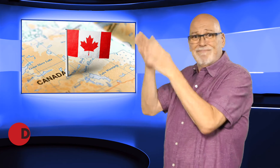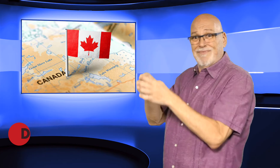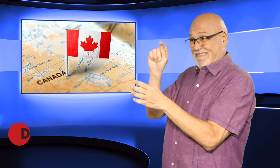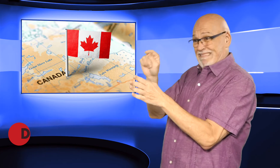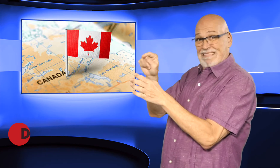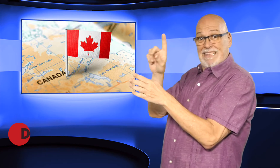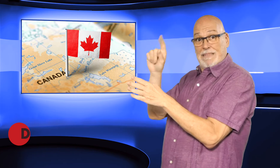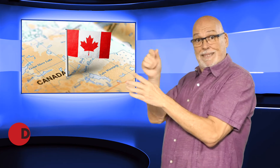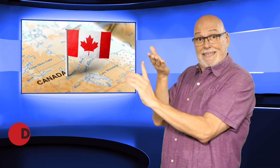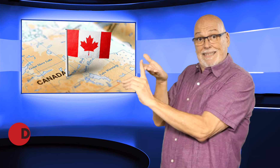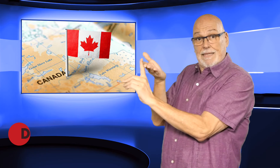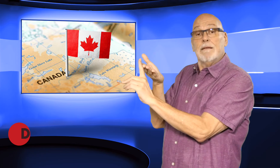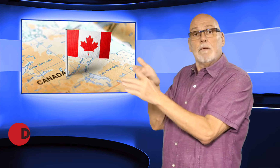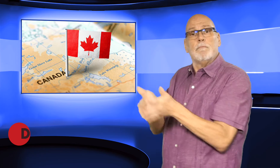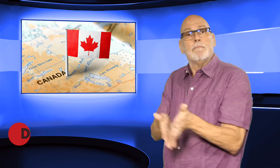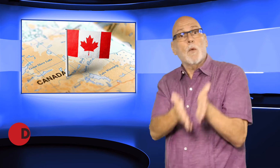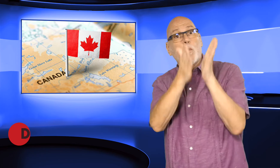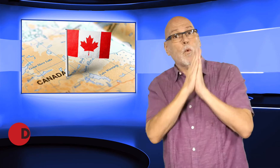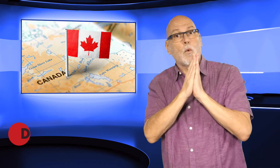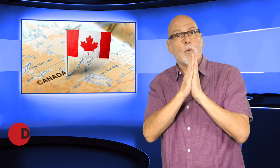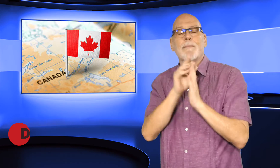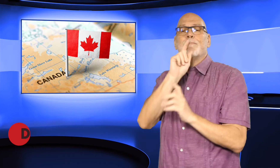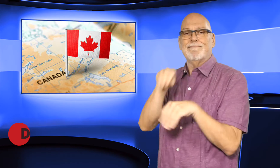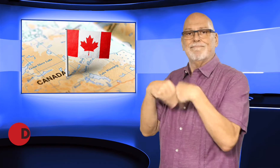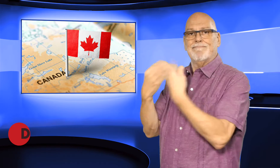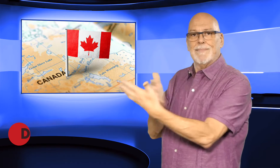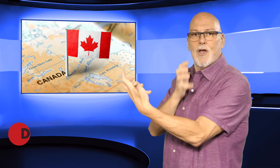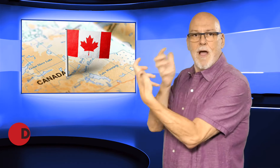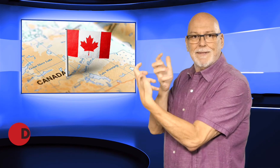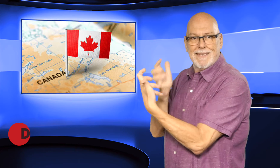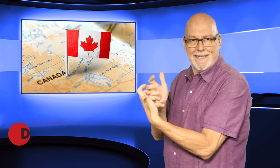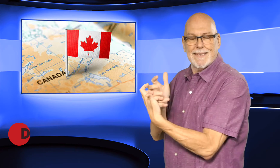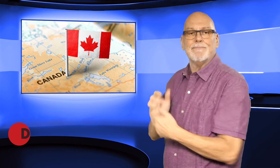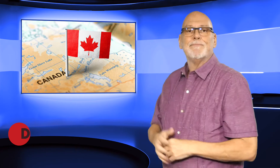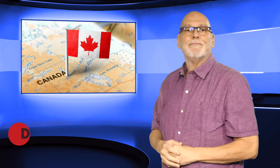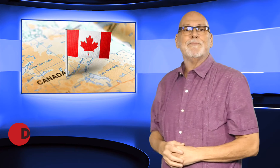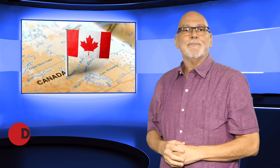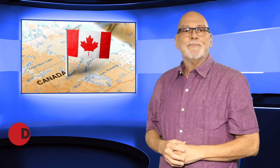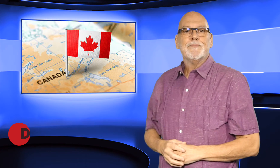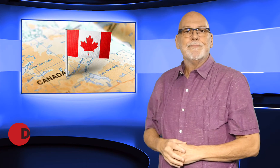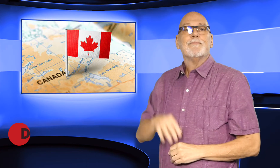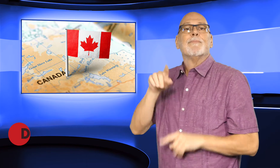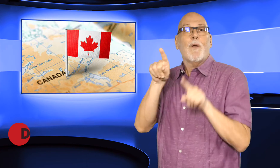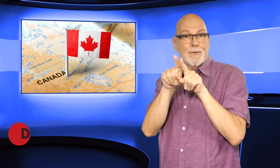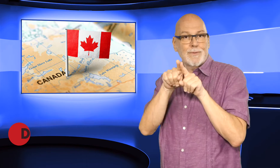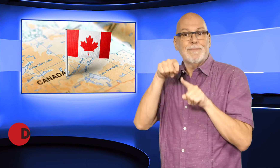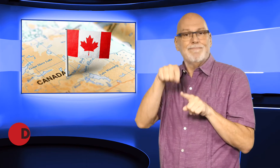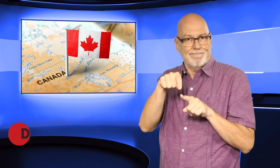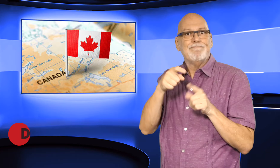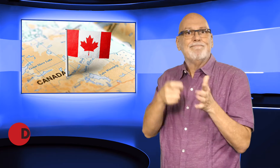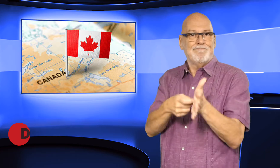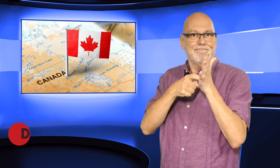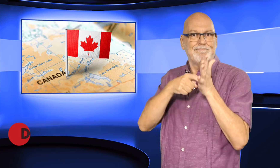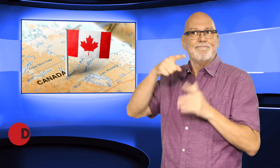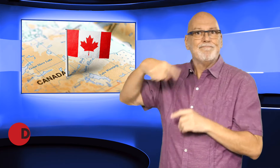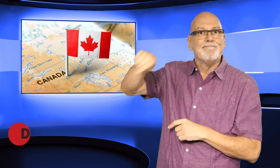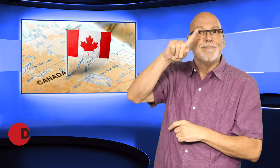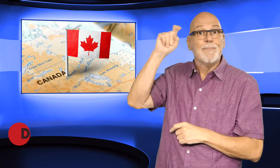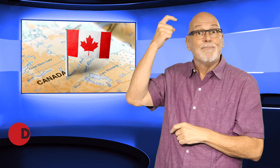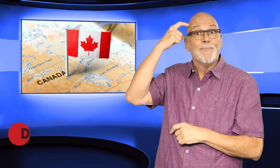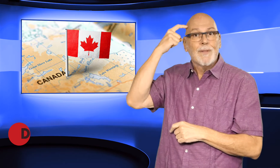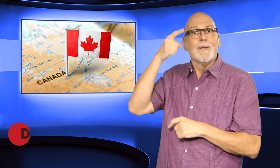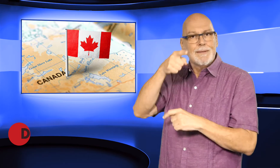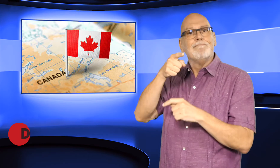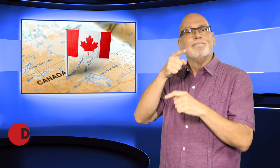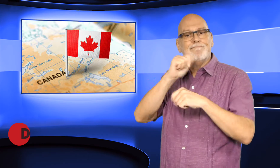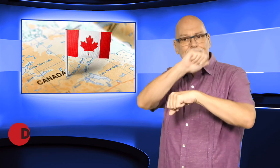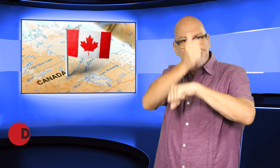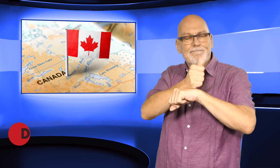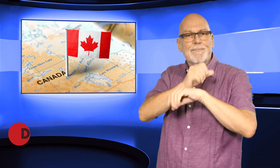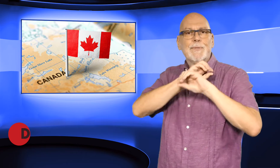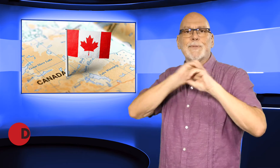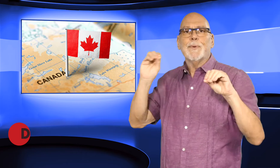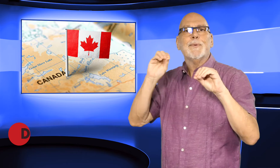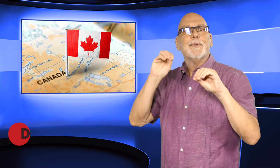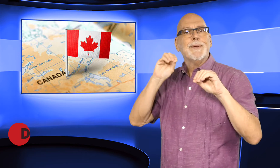when requested by a person with a disability, It requires the employer